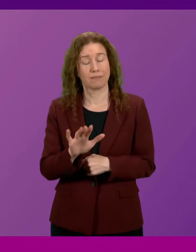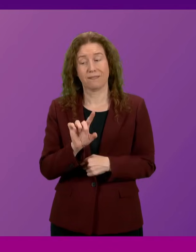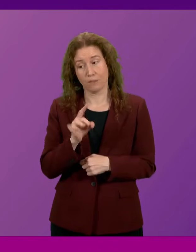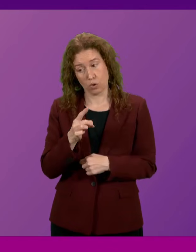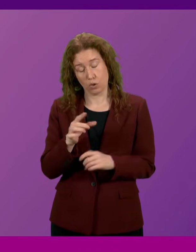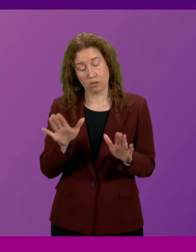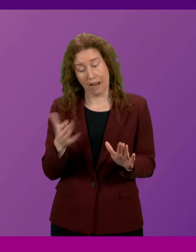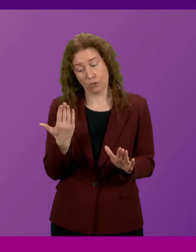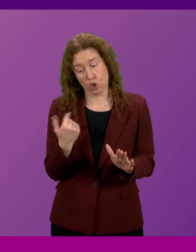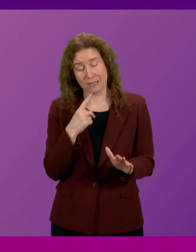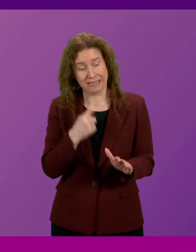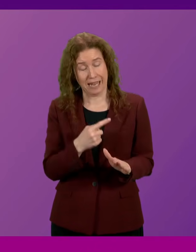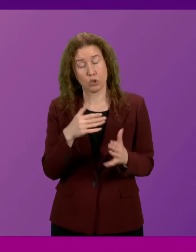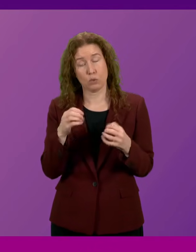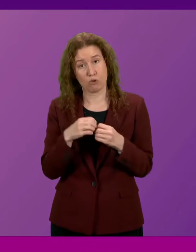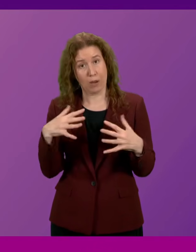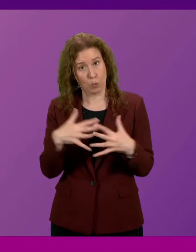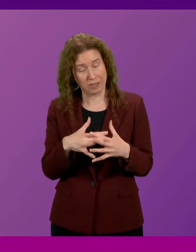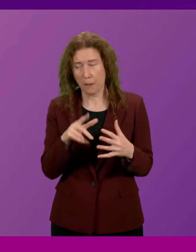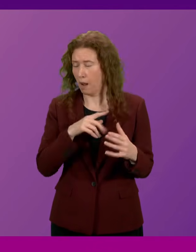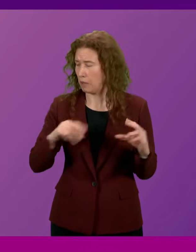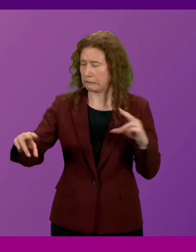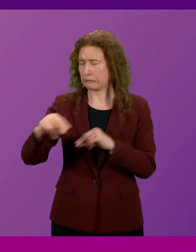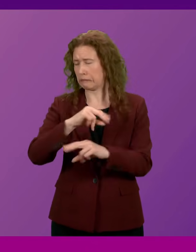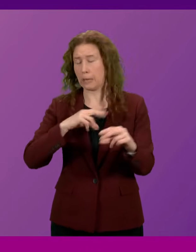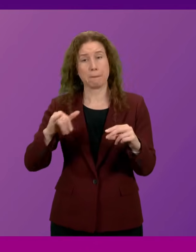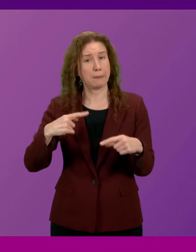As I said to Brian Whittle—there was so much shouting that I will say it again,